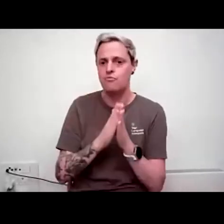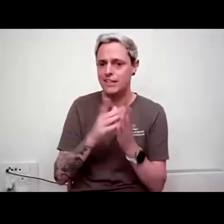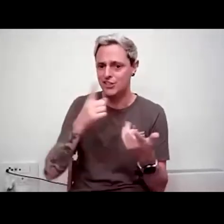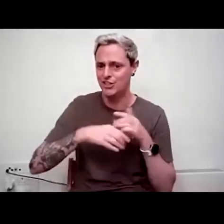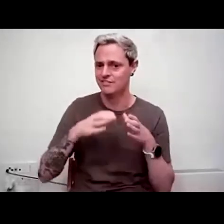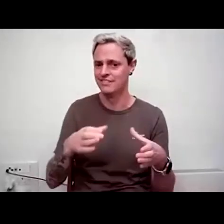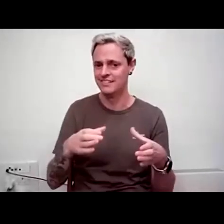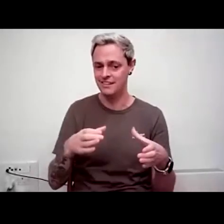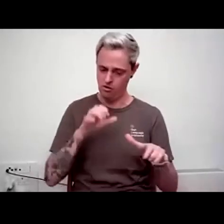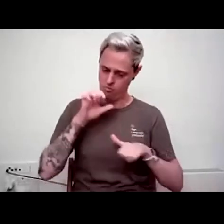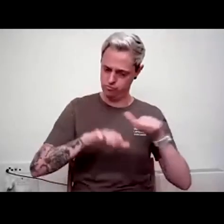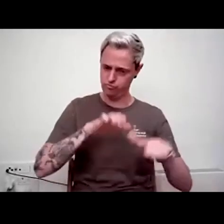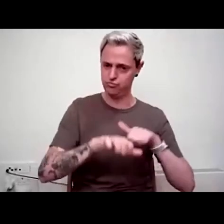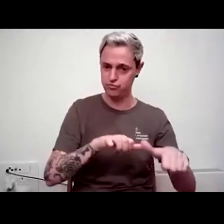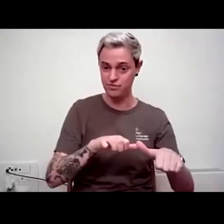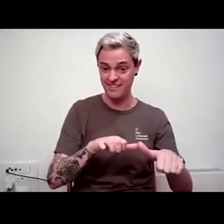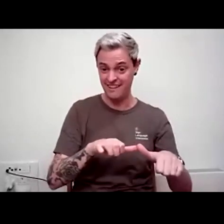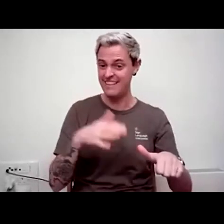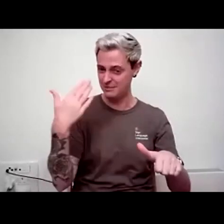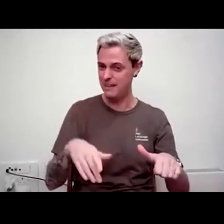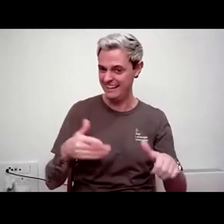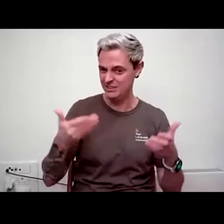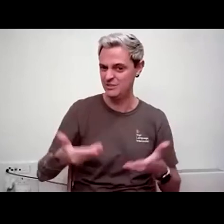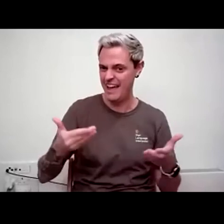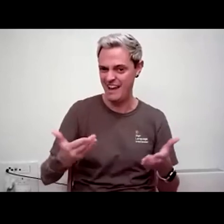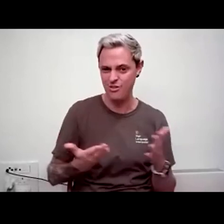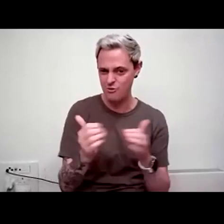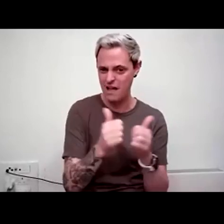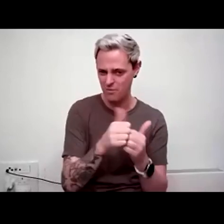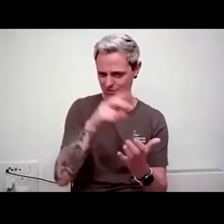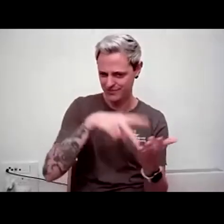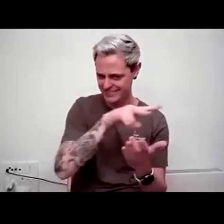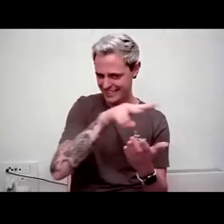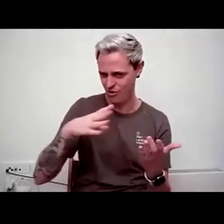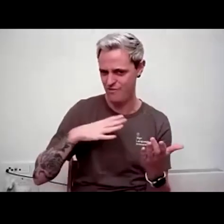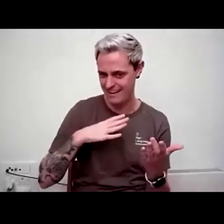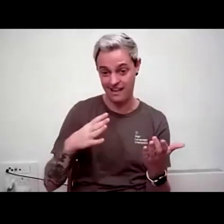That's obviously been a theme all day today in the papers and in fact across the whole conference.